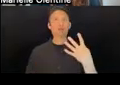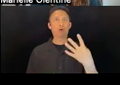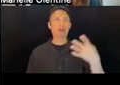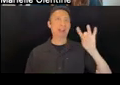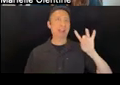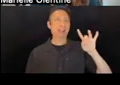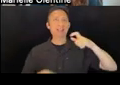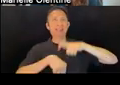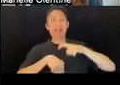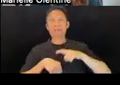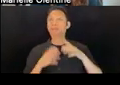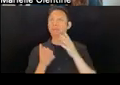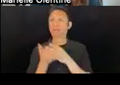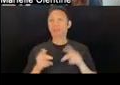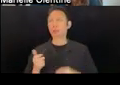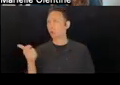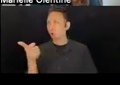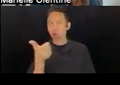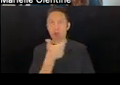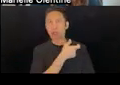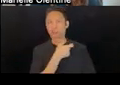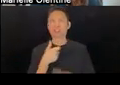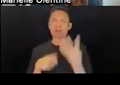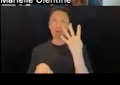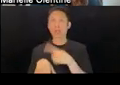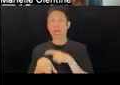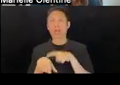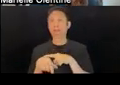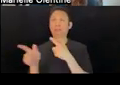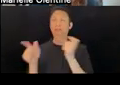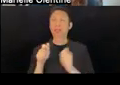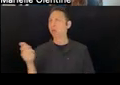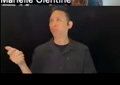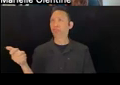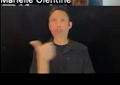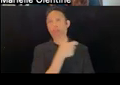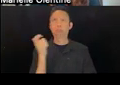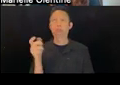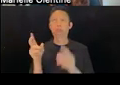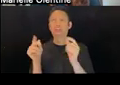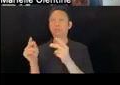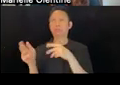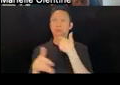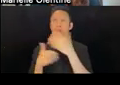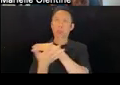I just want to say, these slides also have -- it shows you how difficult it is to get attention in the